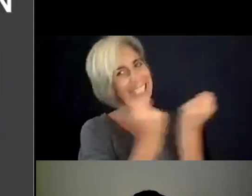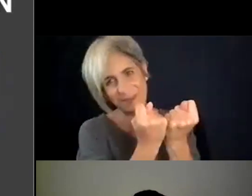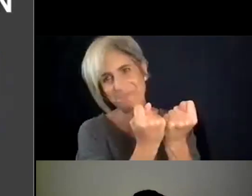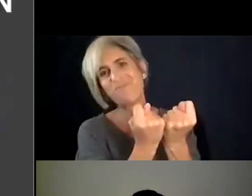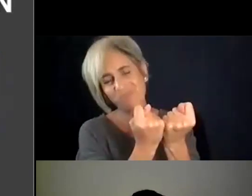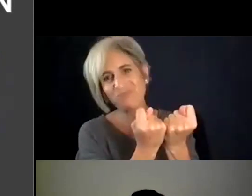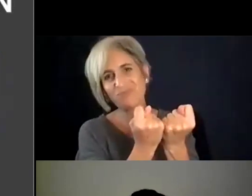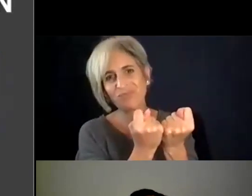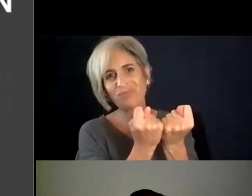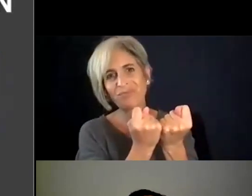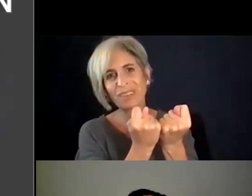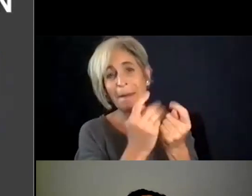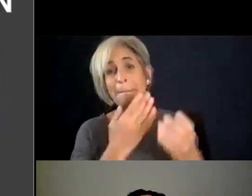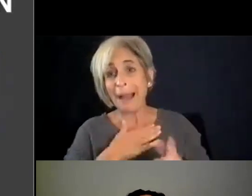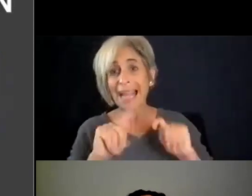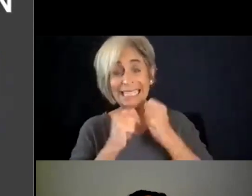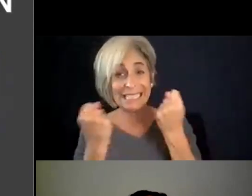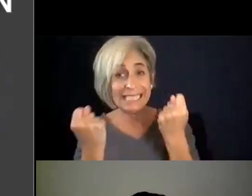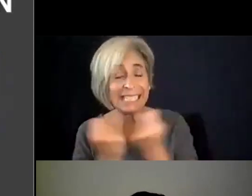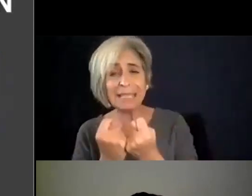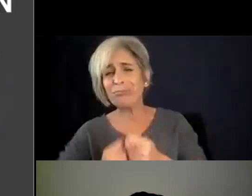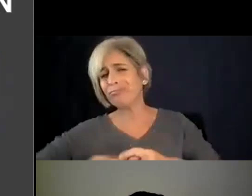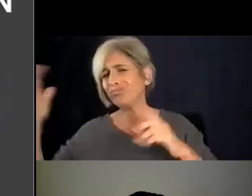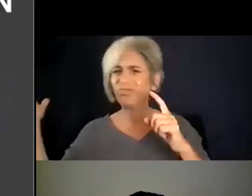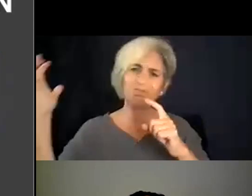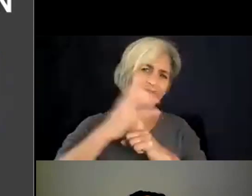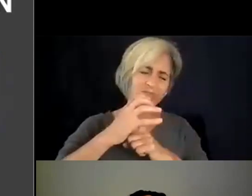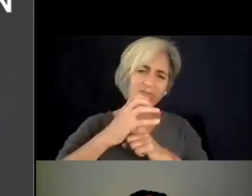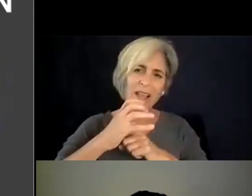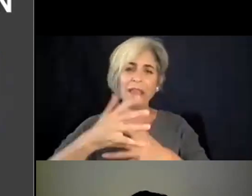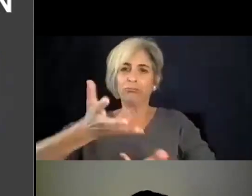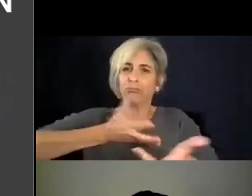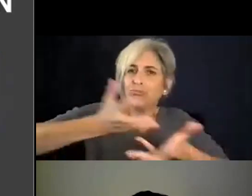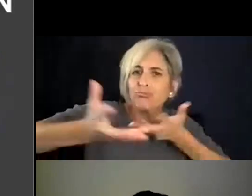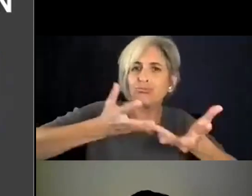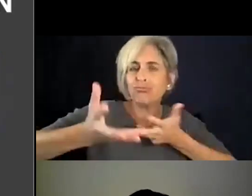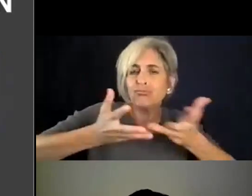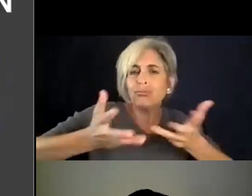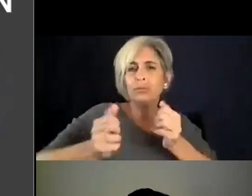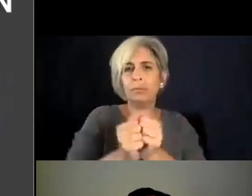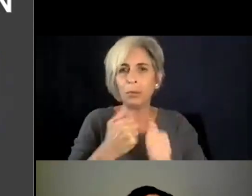Eye and Ear is amazing and they made a real effort to get to know me they understood my professional lifestyle as a consultant.